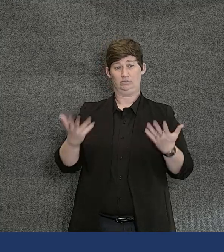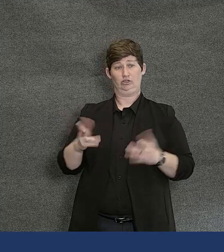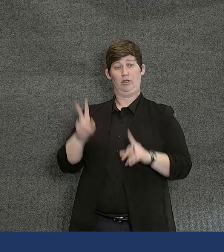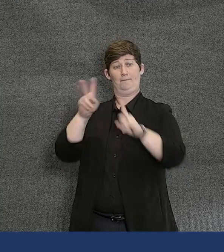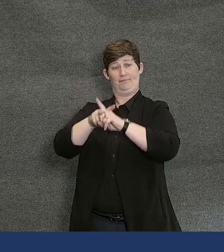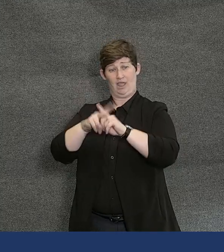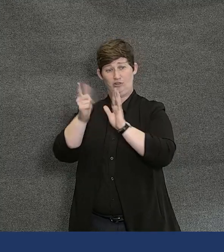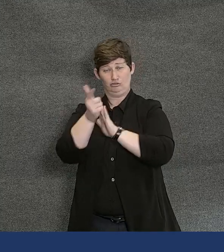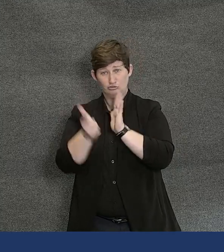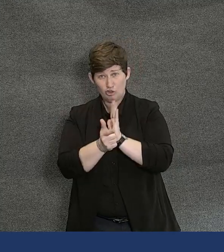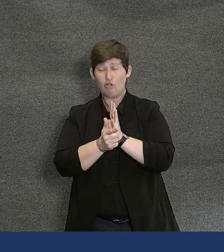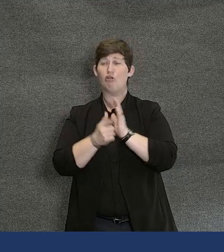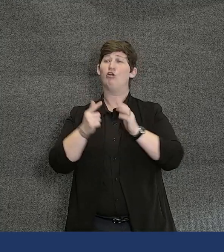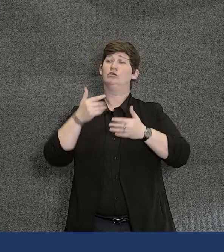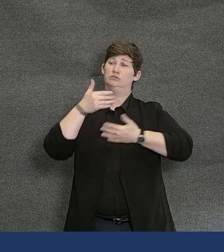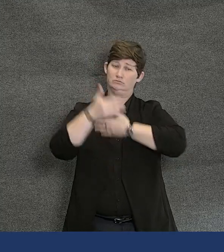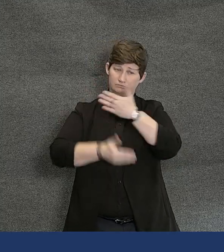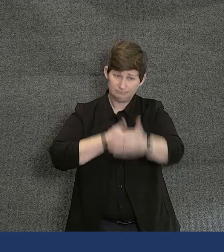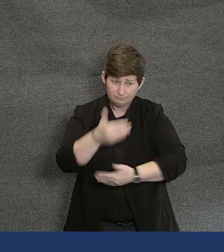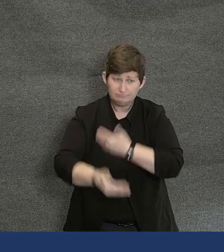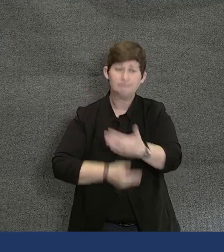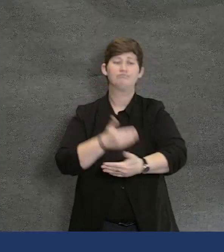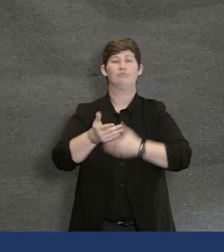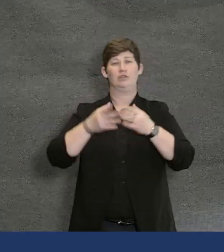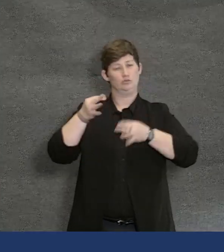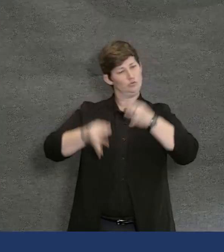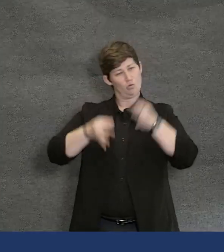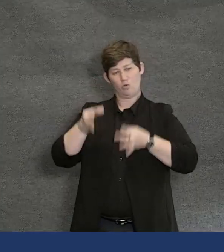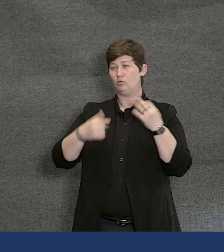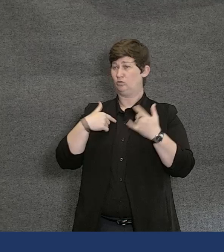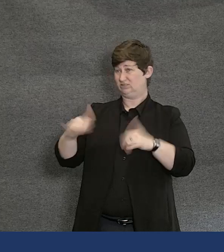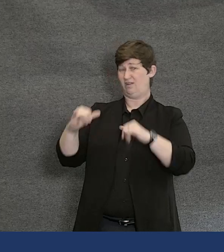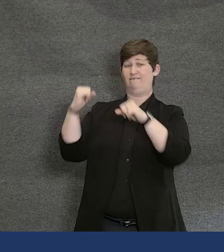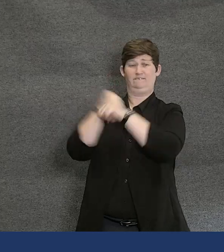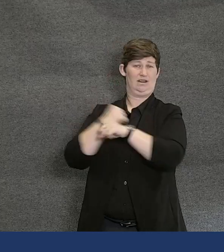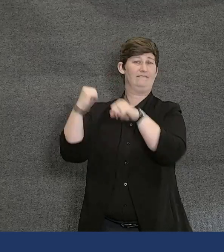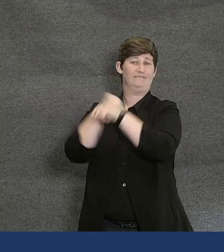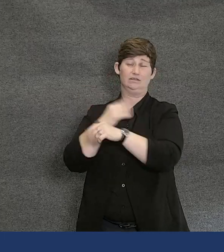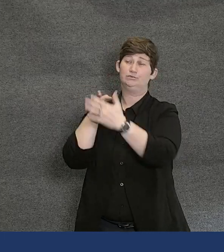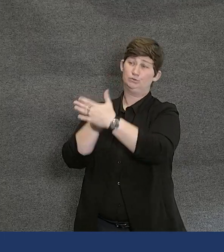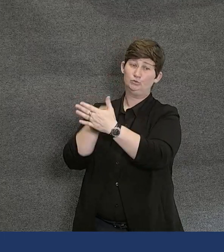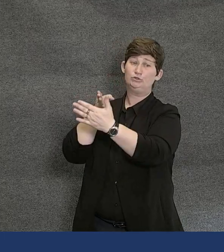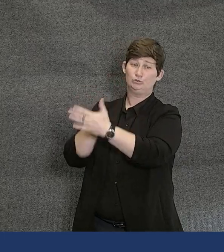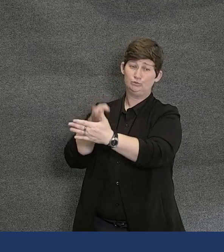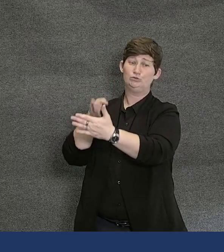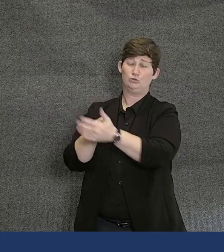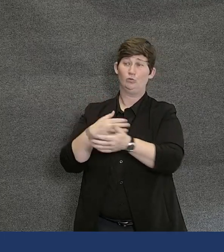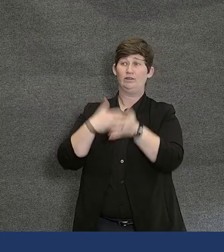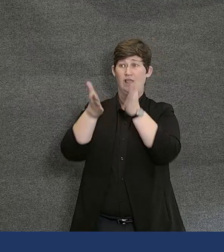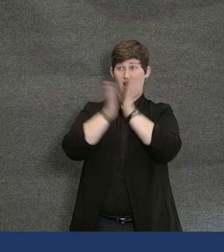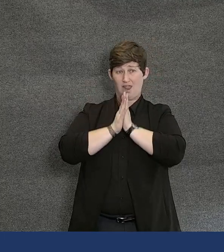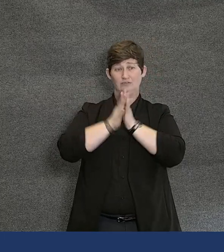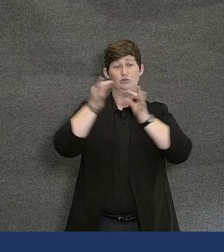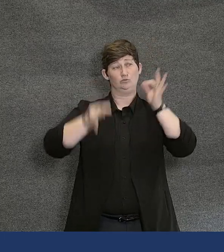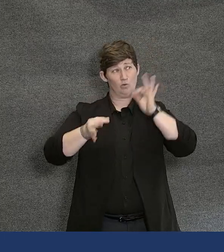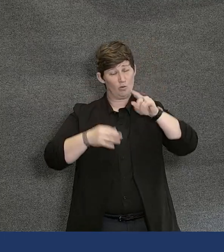And so we are taking them to court and we are fighting on this, and we're asking the court to reinstate every unlawfully fired employee.